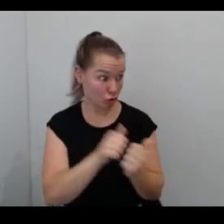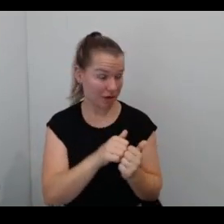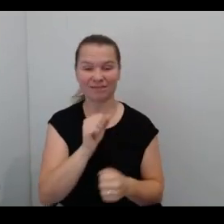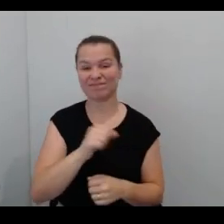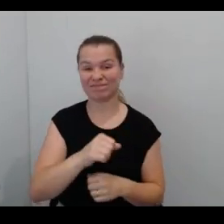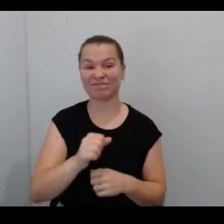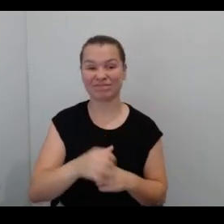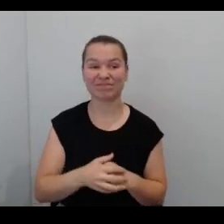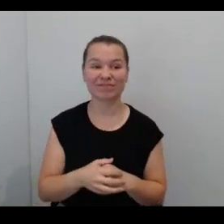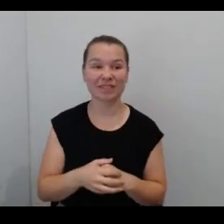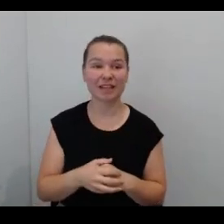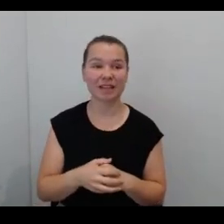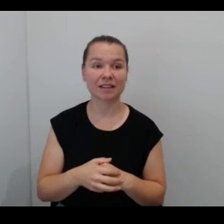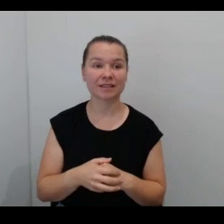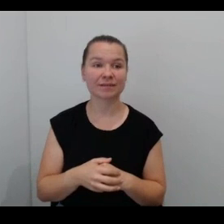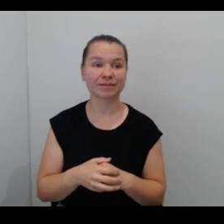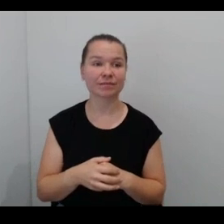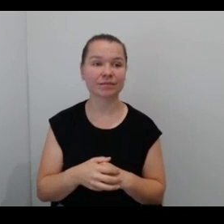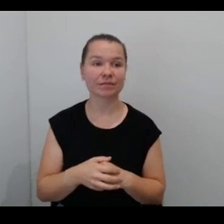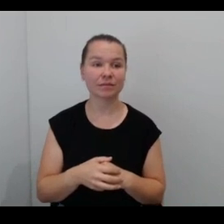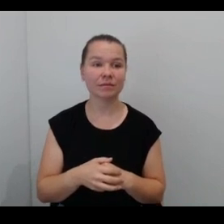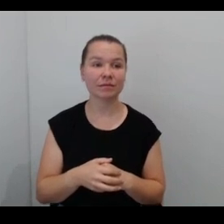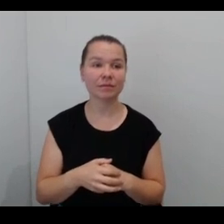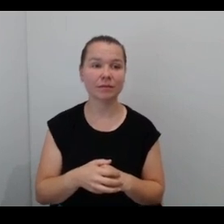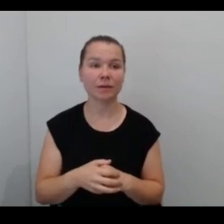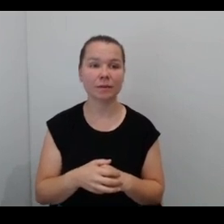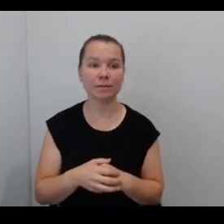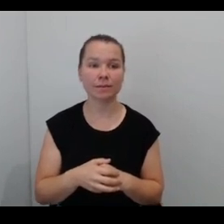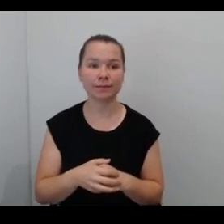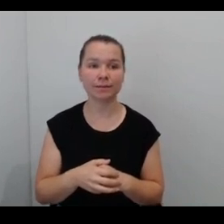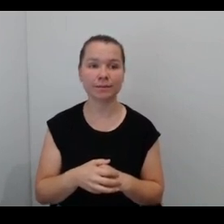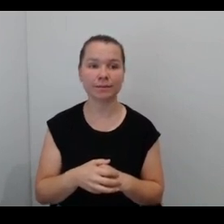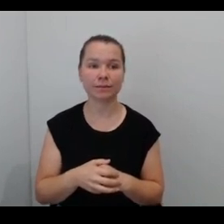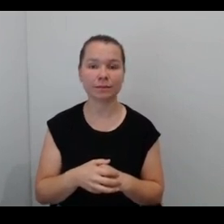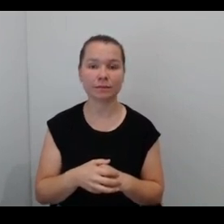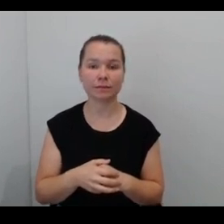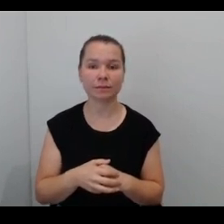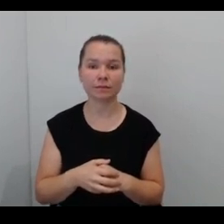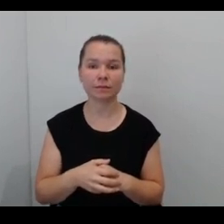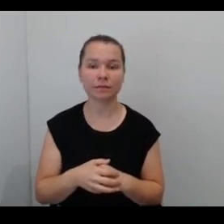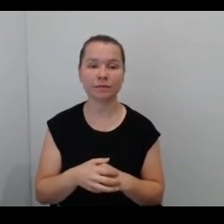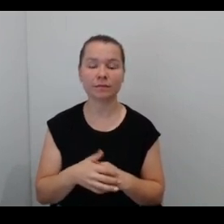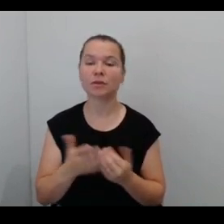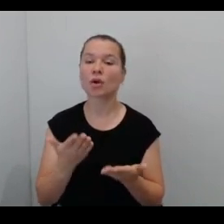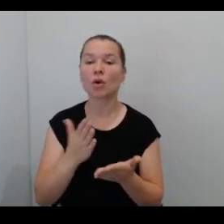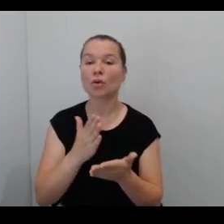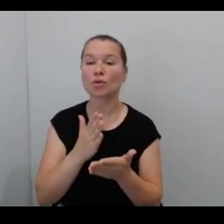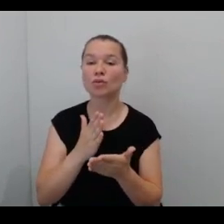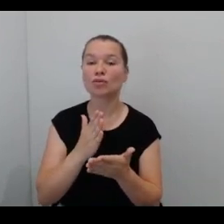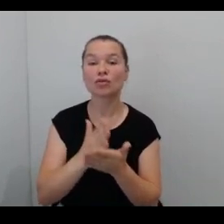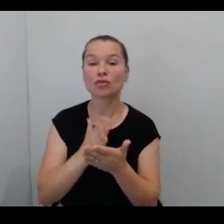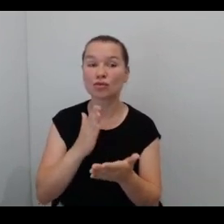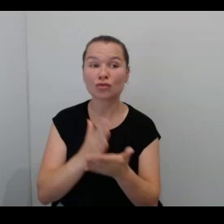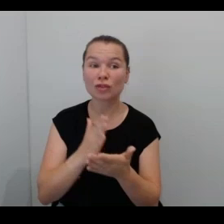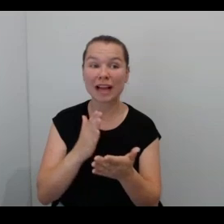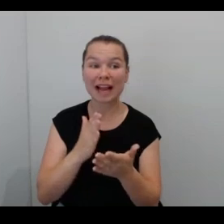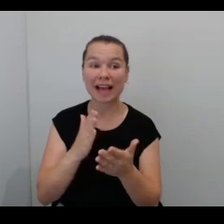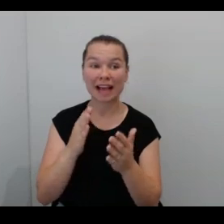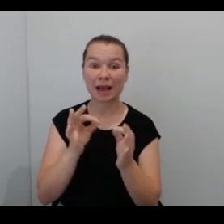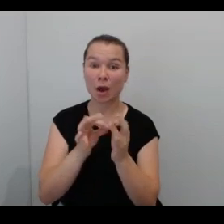Because the bit to finish that off is there is a body corporate and community complaints